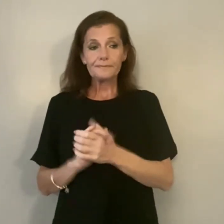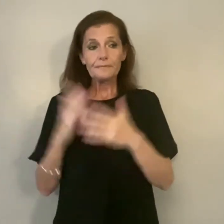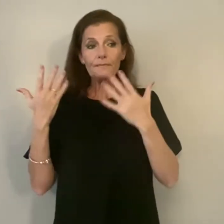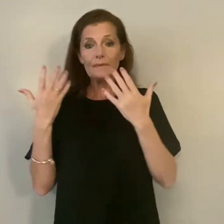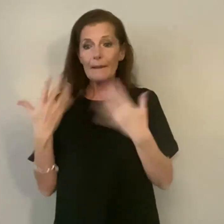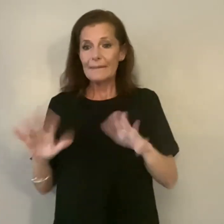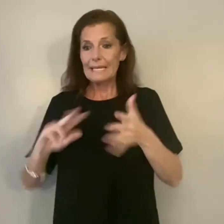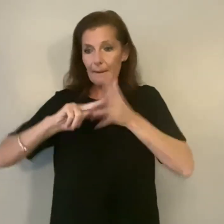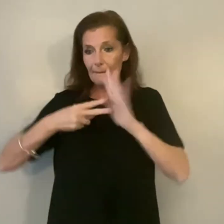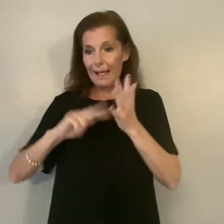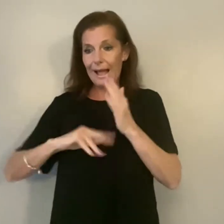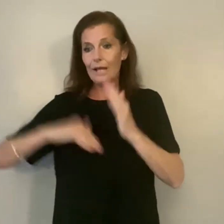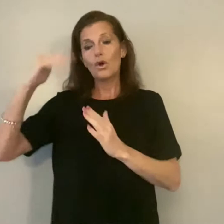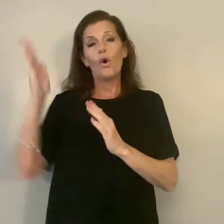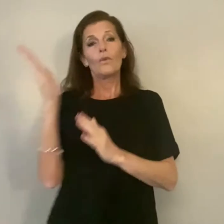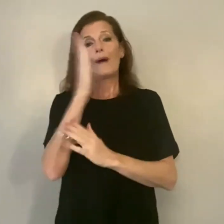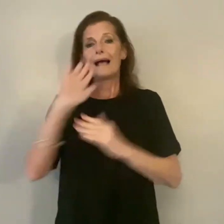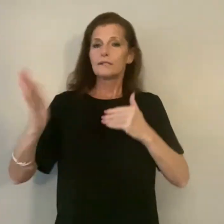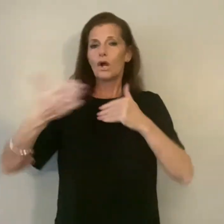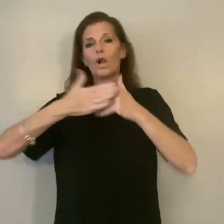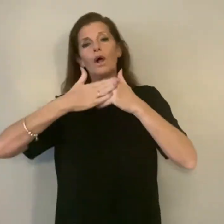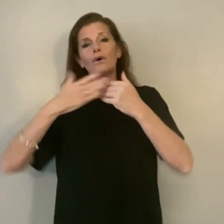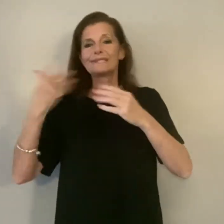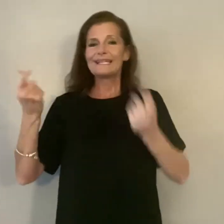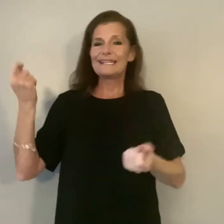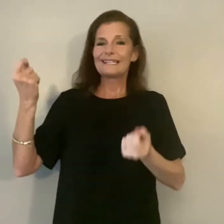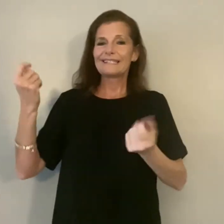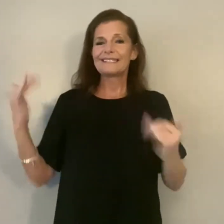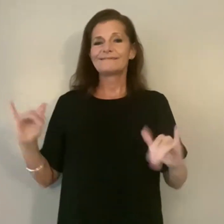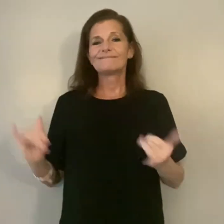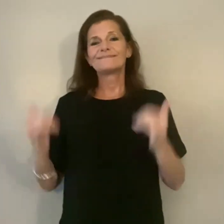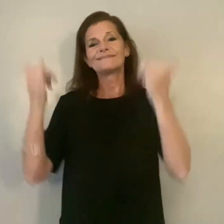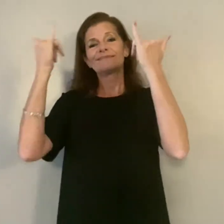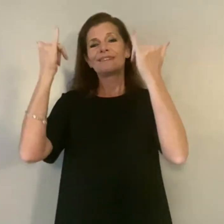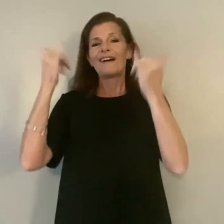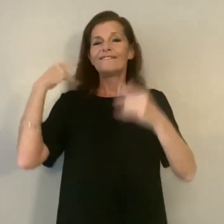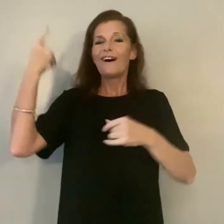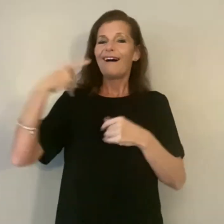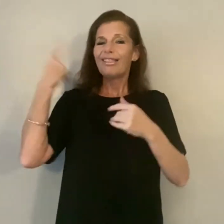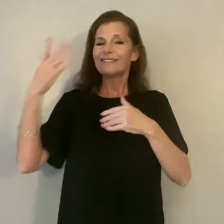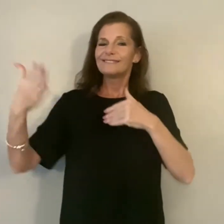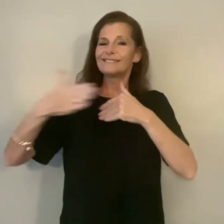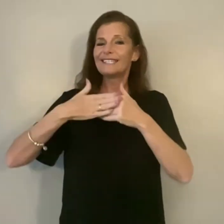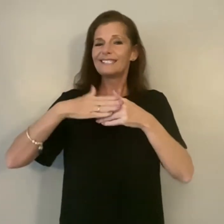And it would be part of the Northwest closing event for London, 2012 Olympic games.